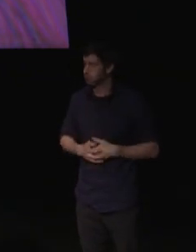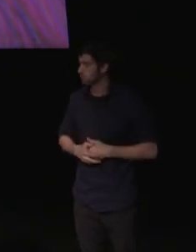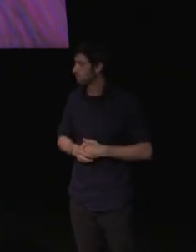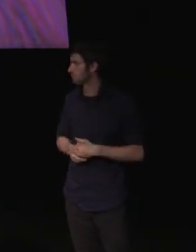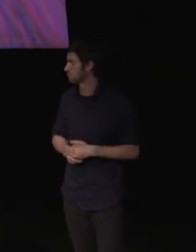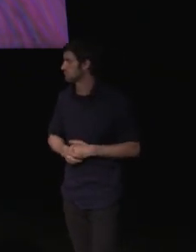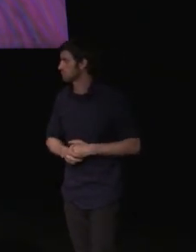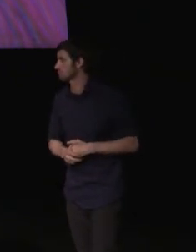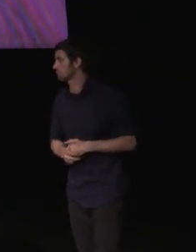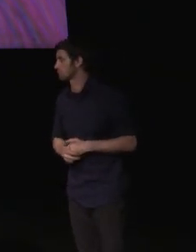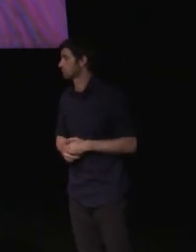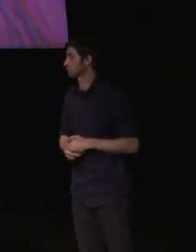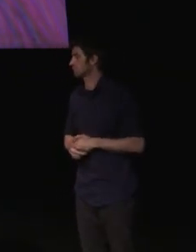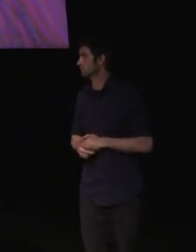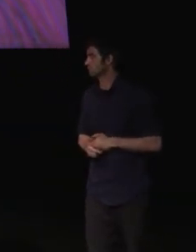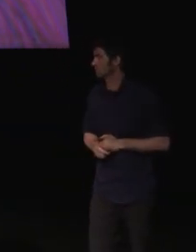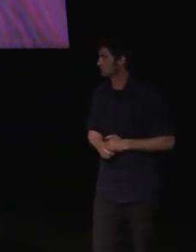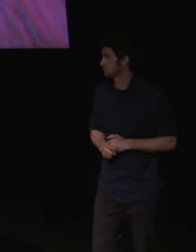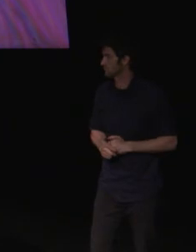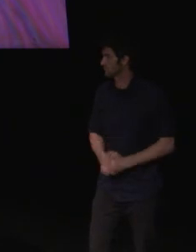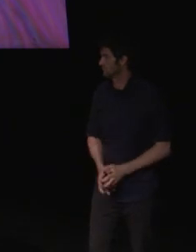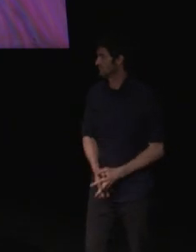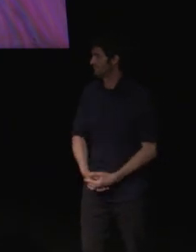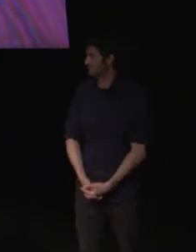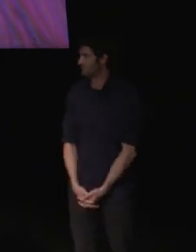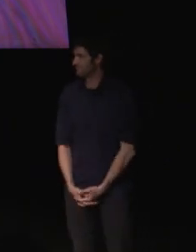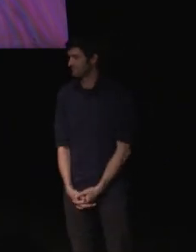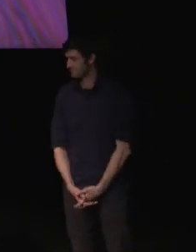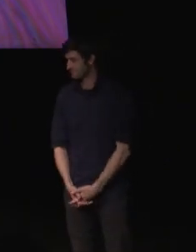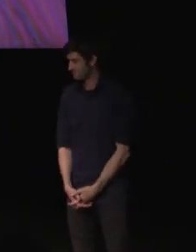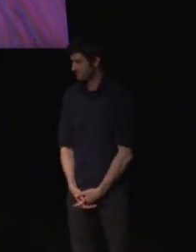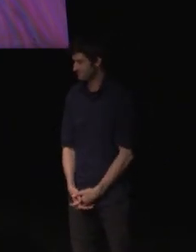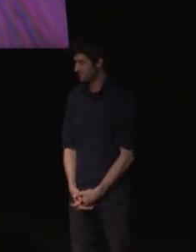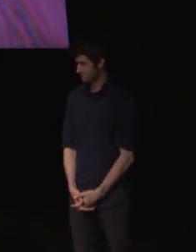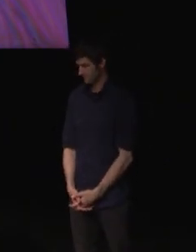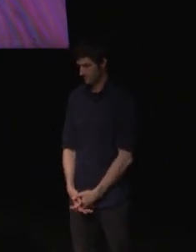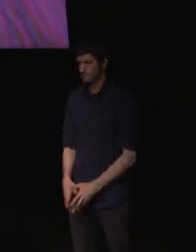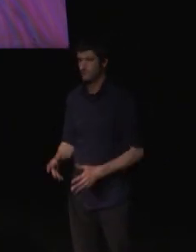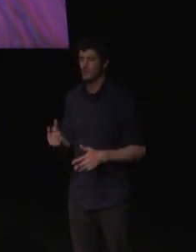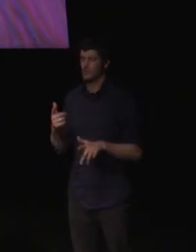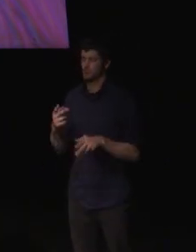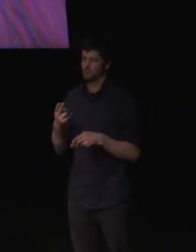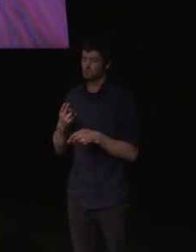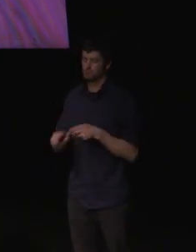I'm gonna show a quick video. We are not gonna dig too far into this